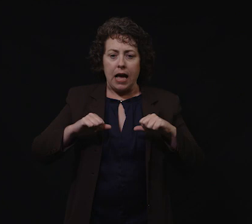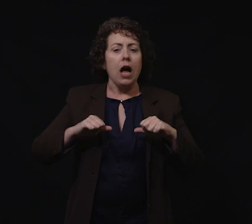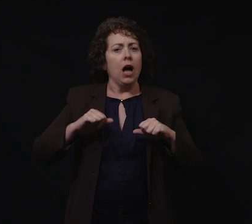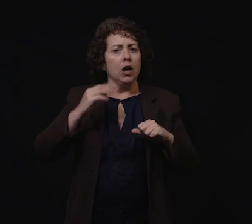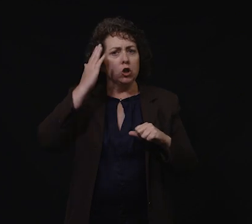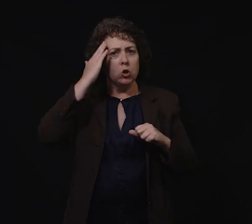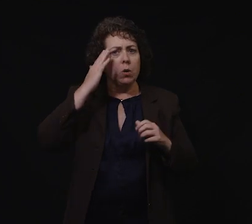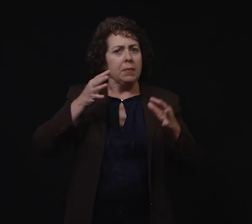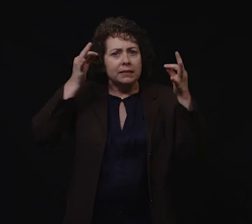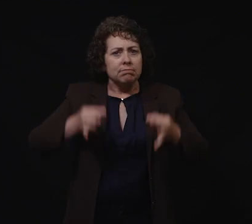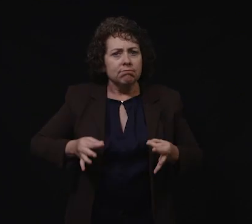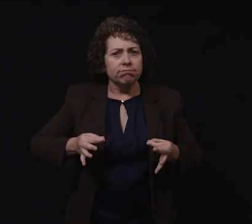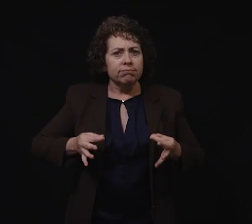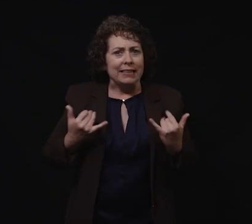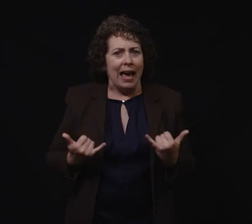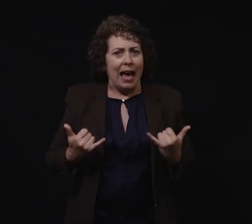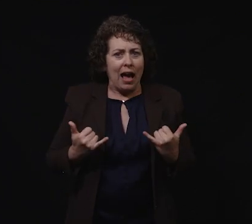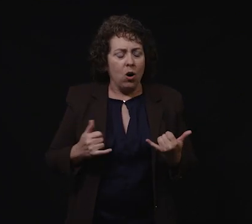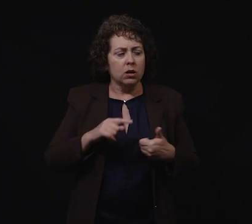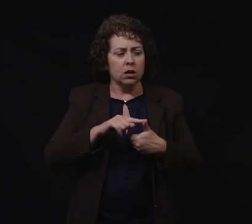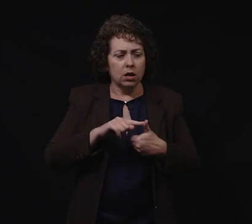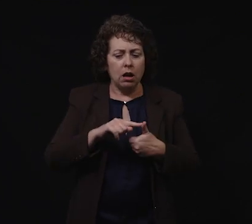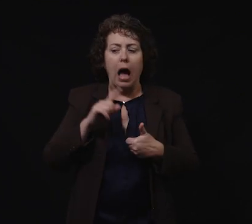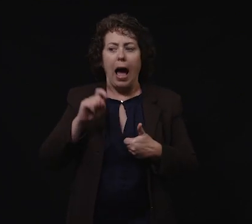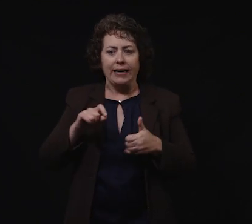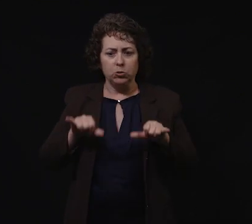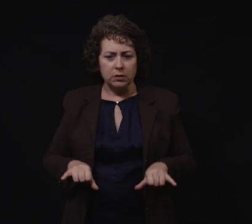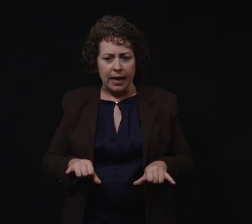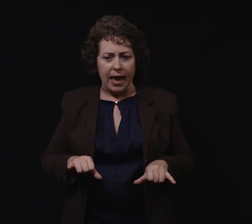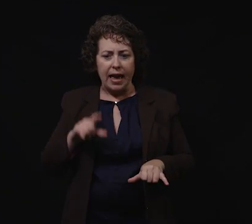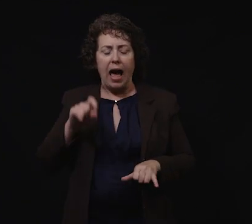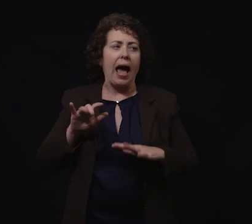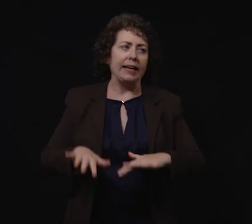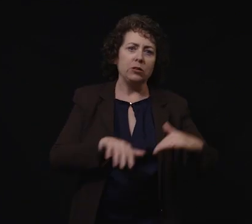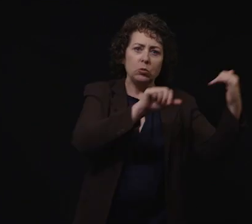Do I need to relocate? Maybe I don't have to evacuate